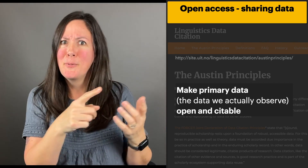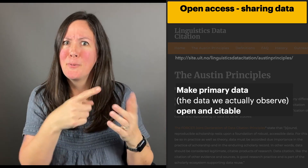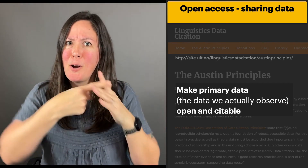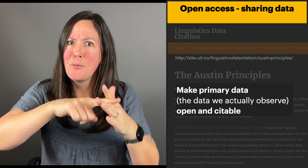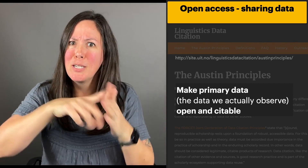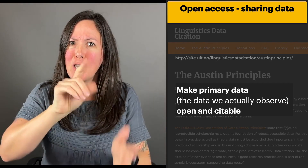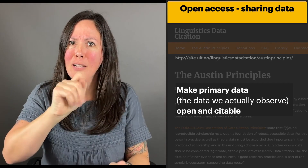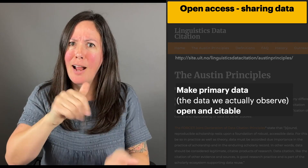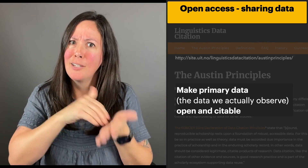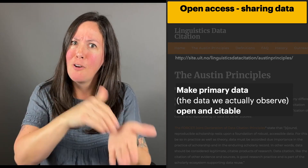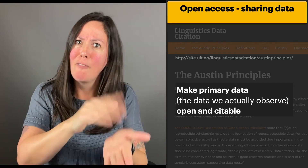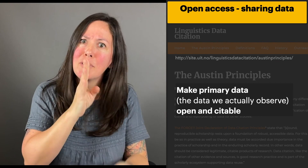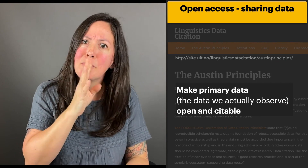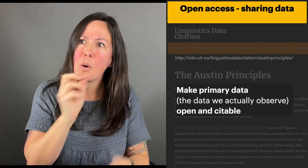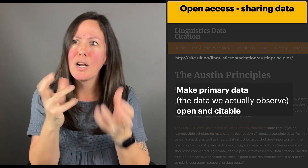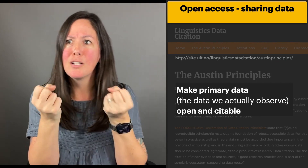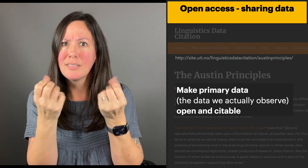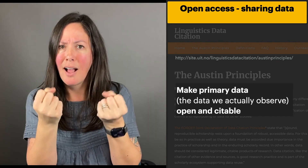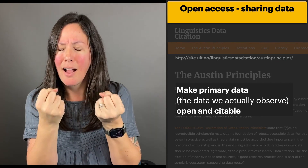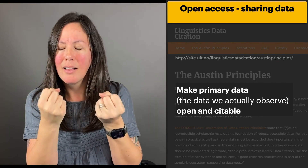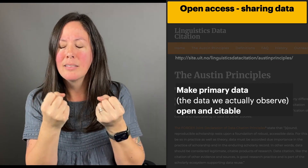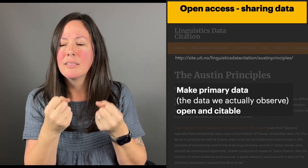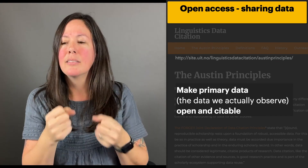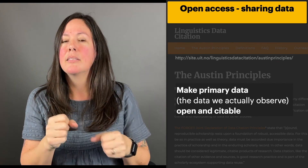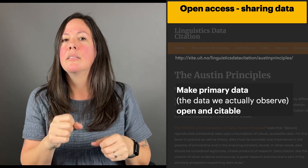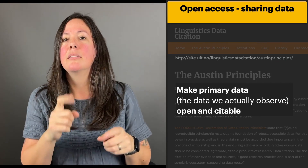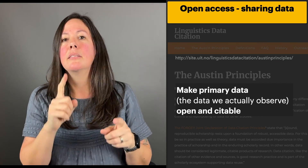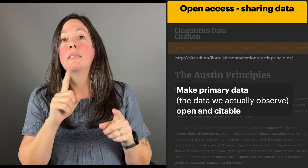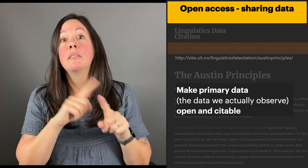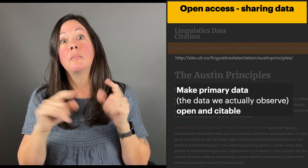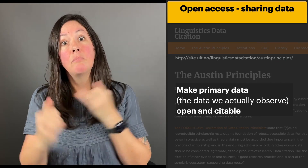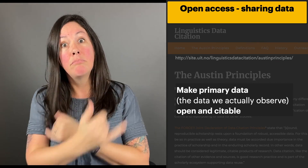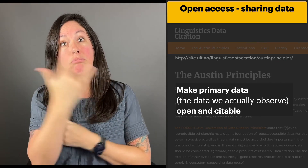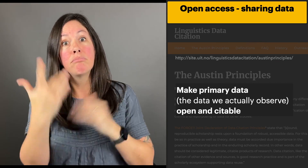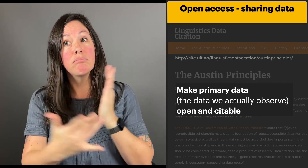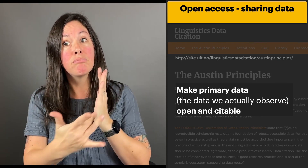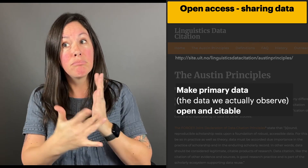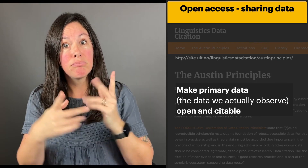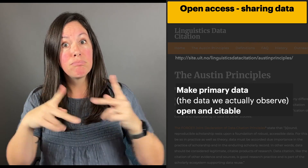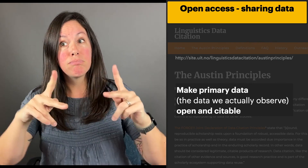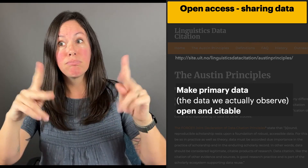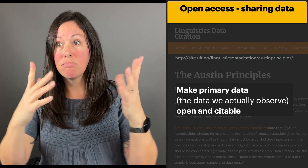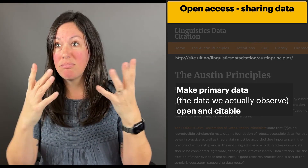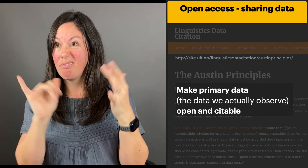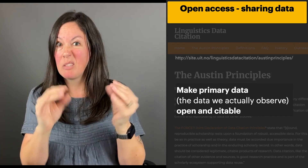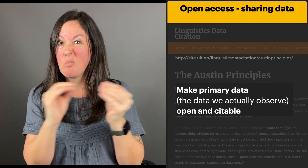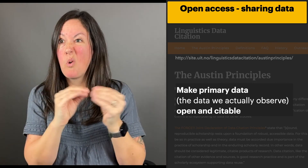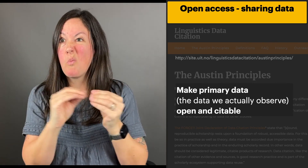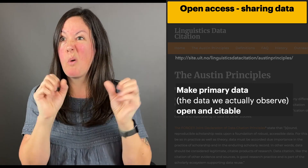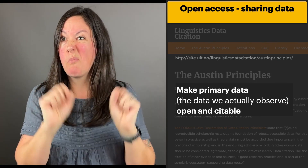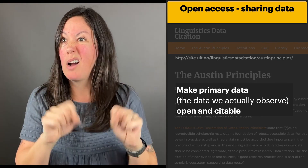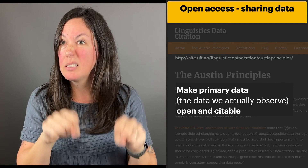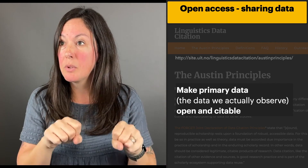see that and often with language data it's really hard to record it in a way that's